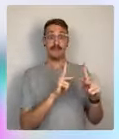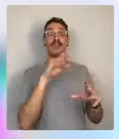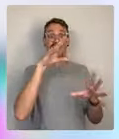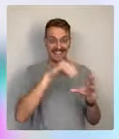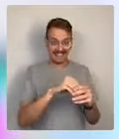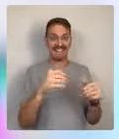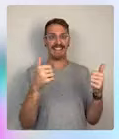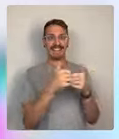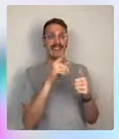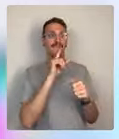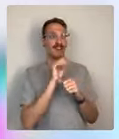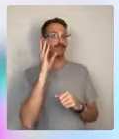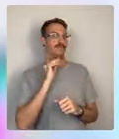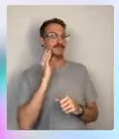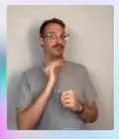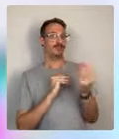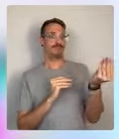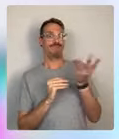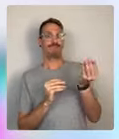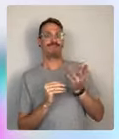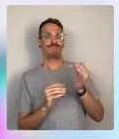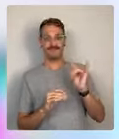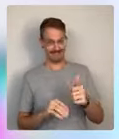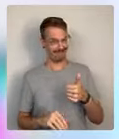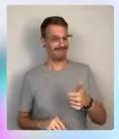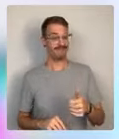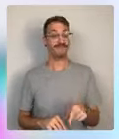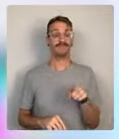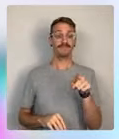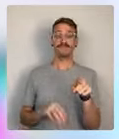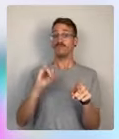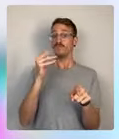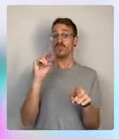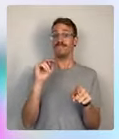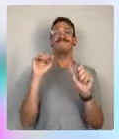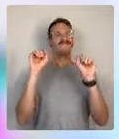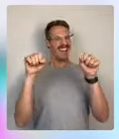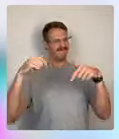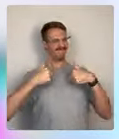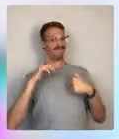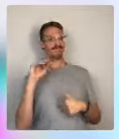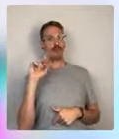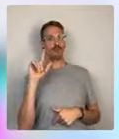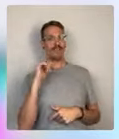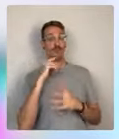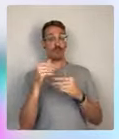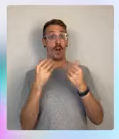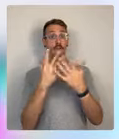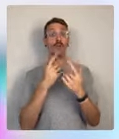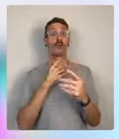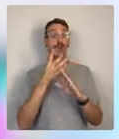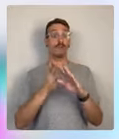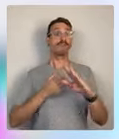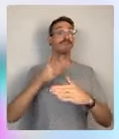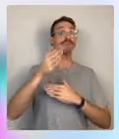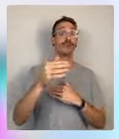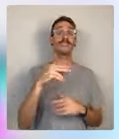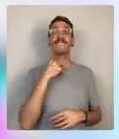of teams that are actually in the game and really experiencing them, John? Absolutely, at Modulate,